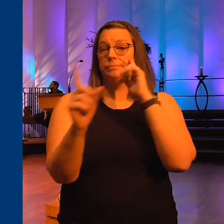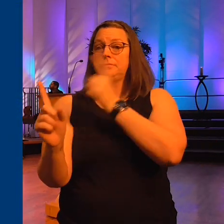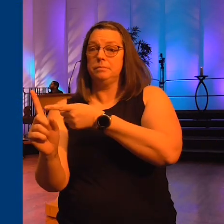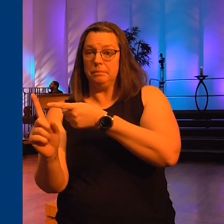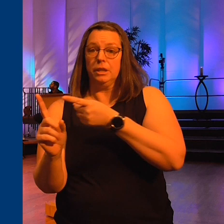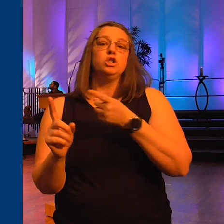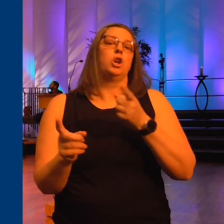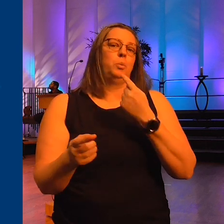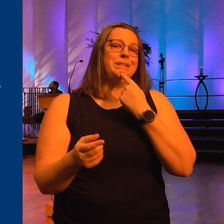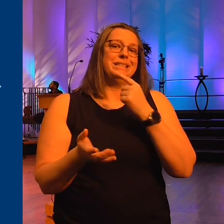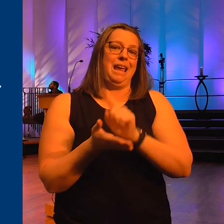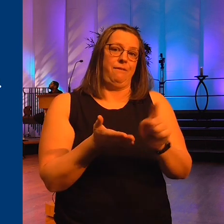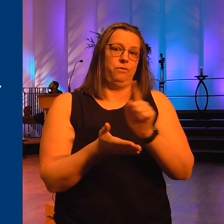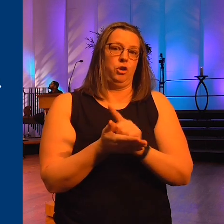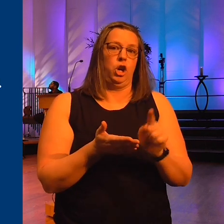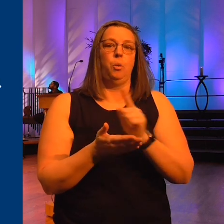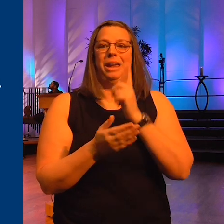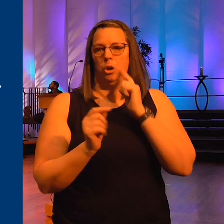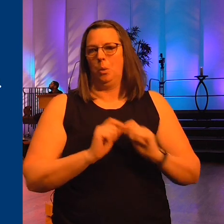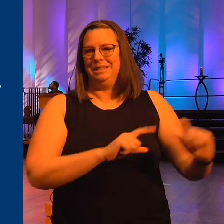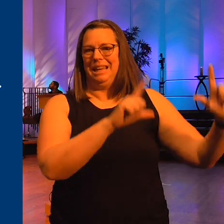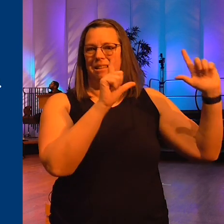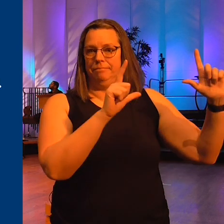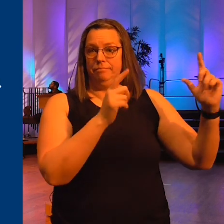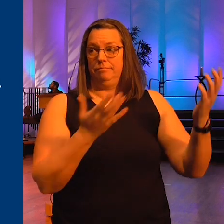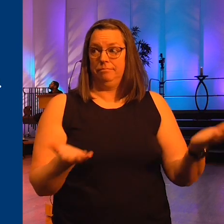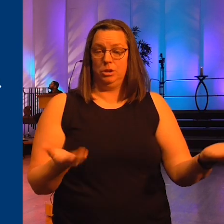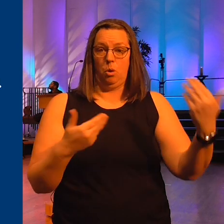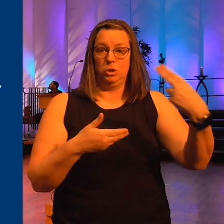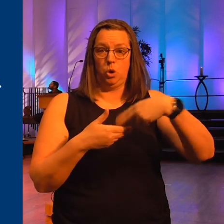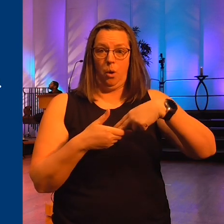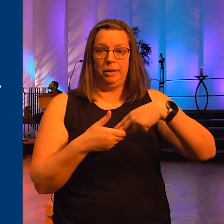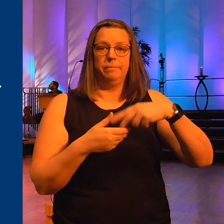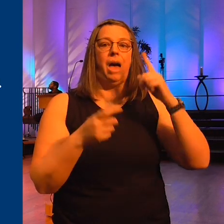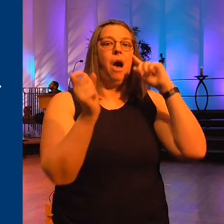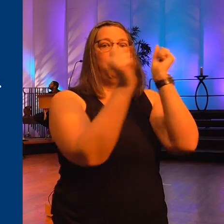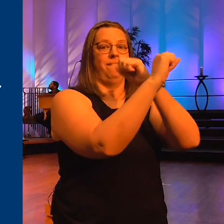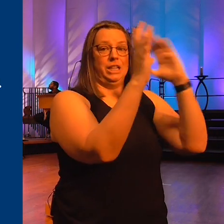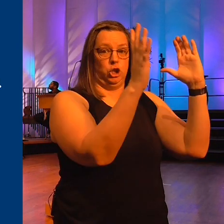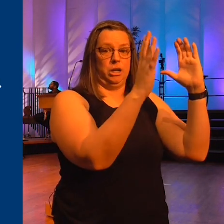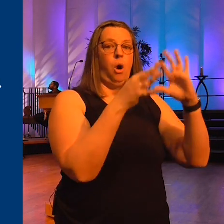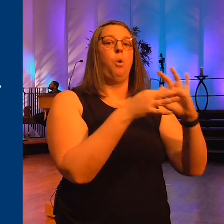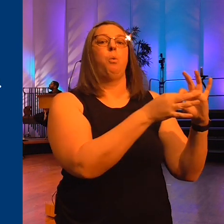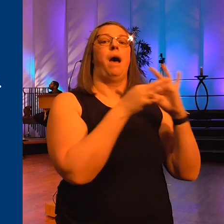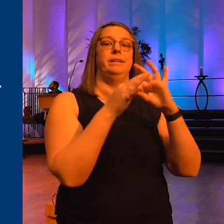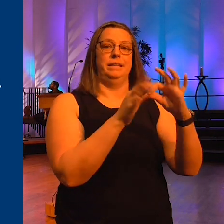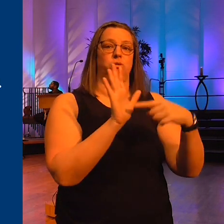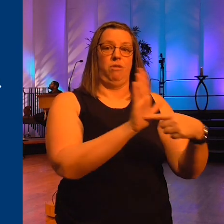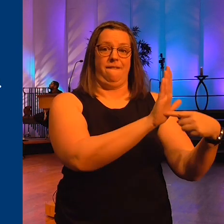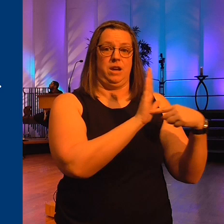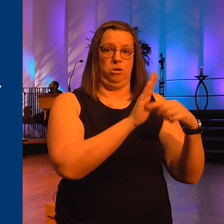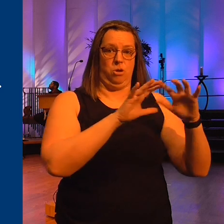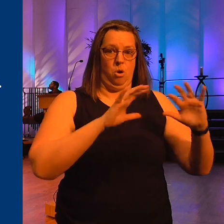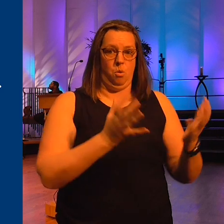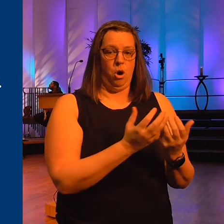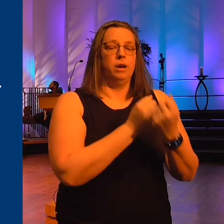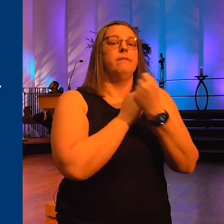it's coming up on the screens and it goes like this our vision one has revealed a world of love